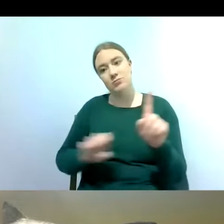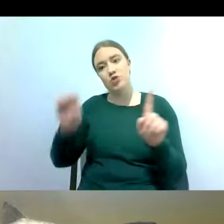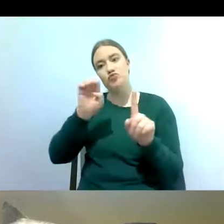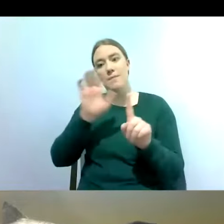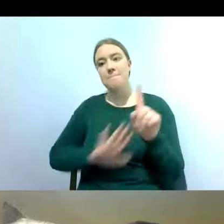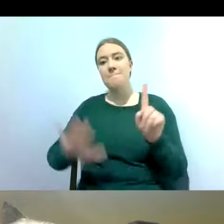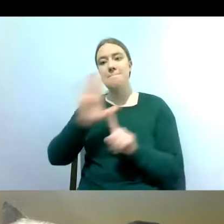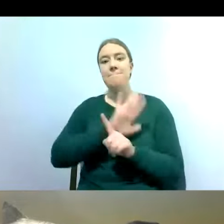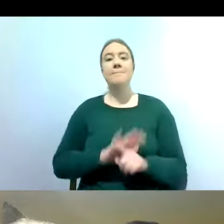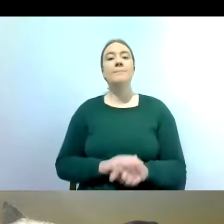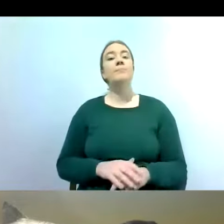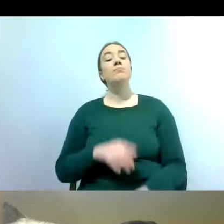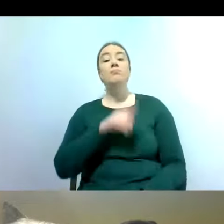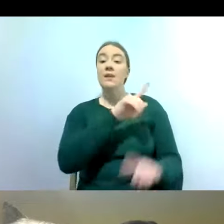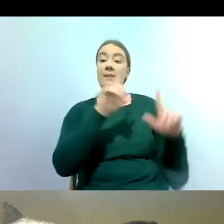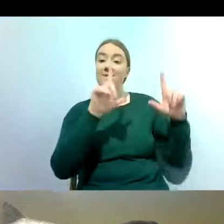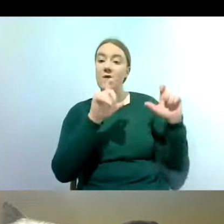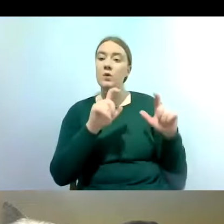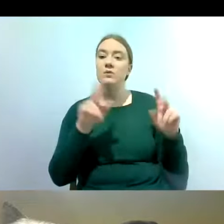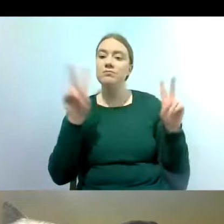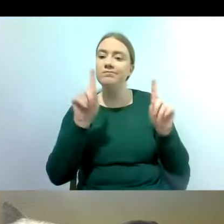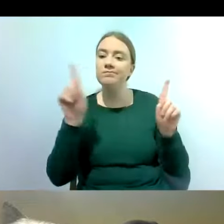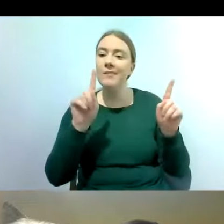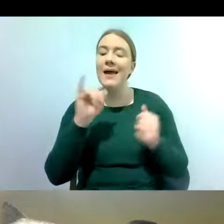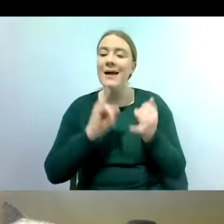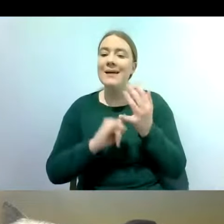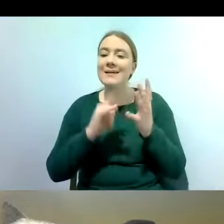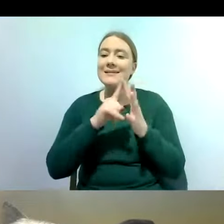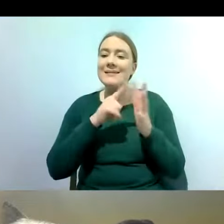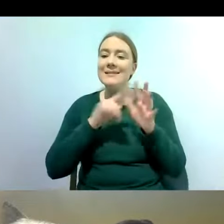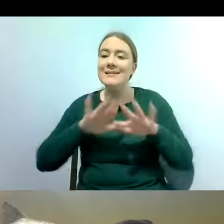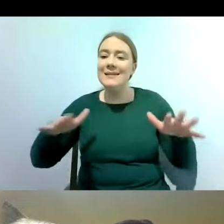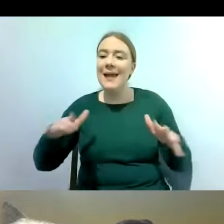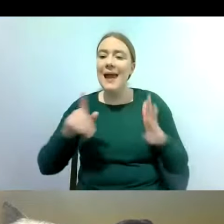this is an image of a sea lamprey it says migratory fish on this slide but in fact